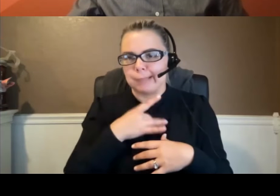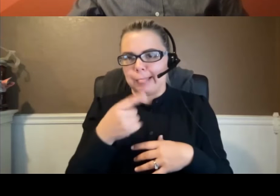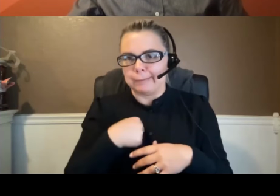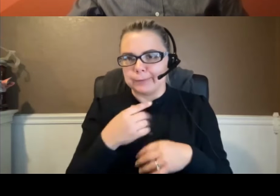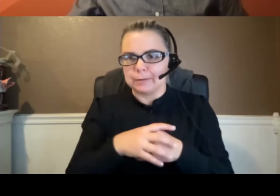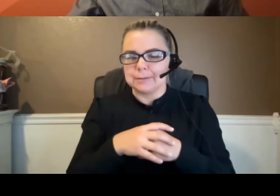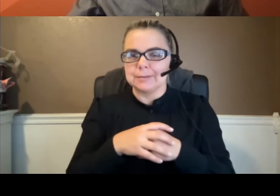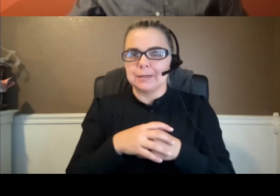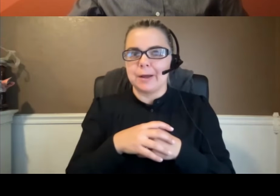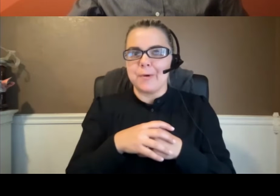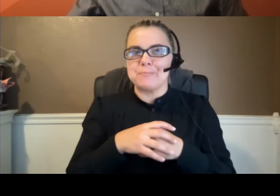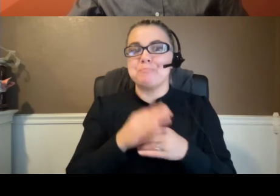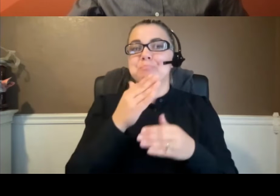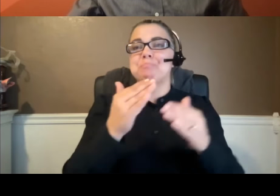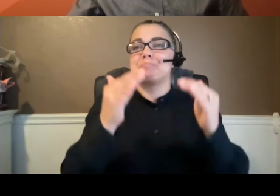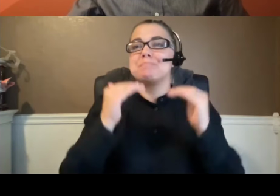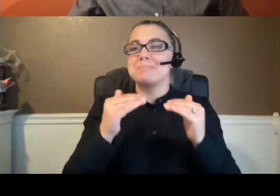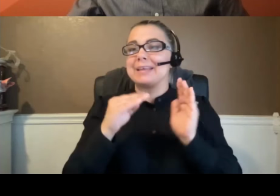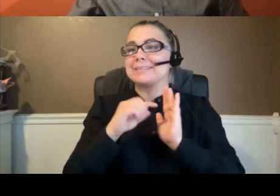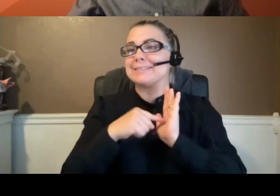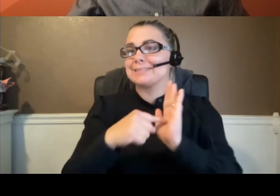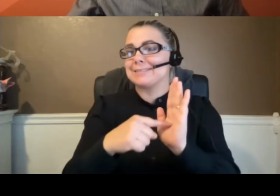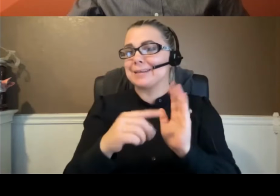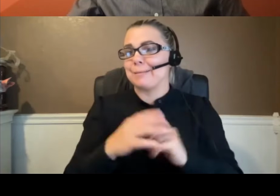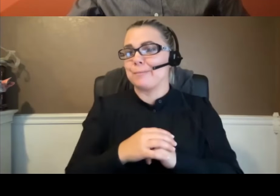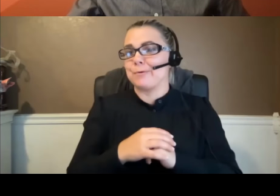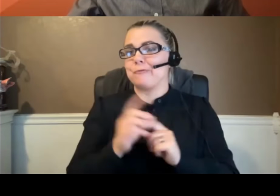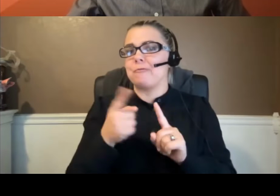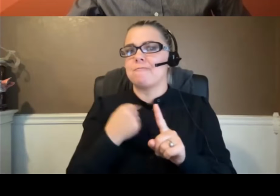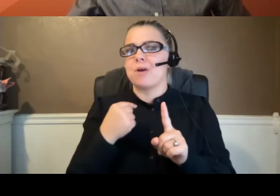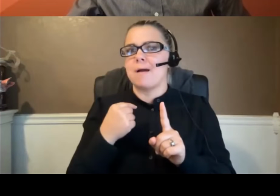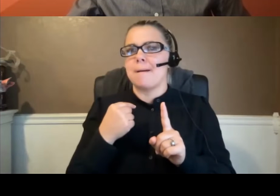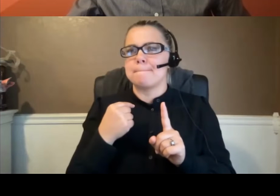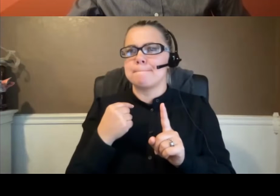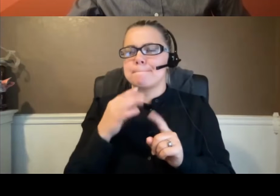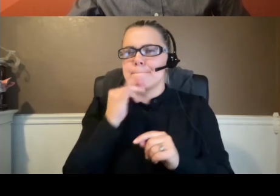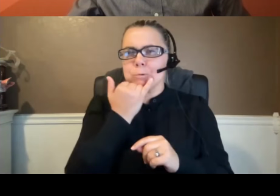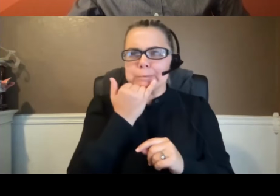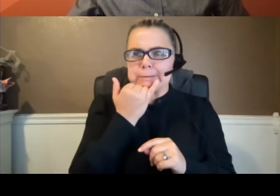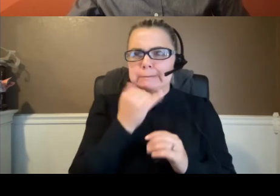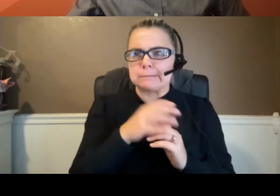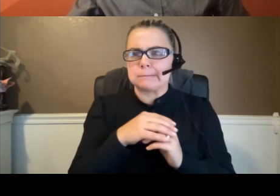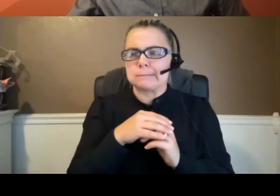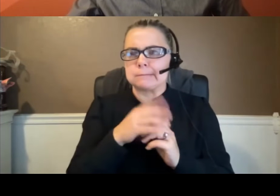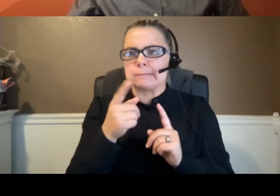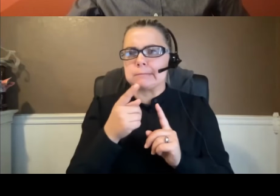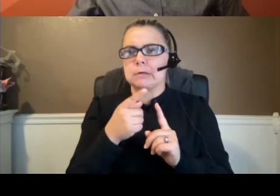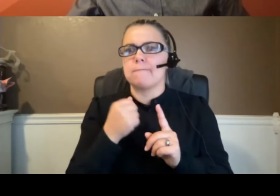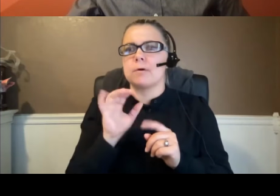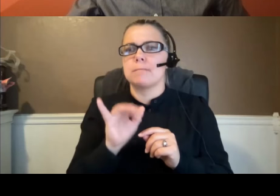this next example is from. Whoops. This next example is from, oh when you when you click it